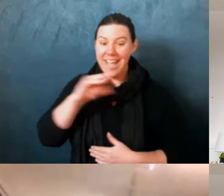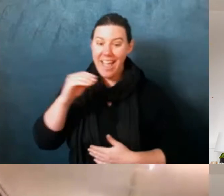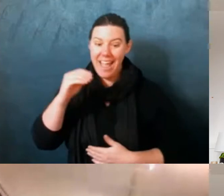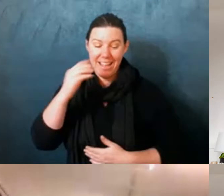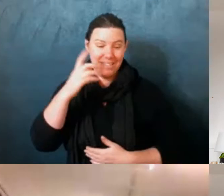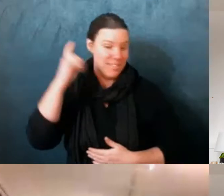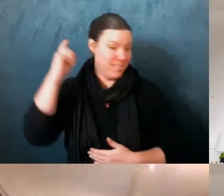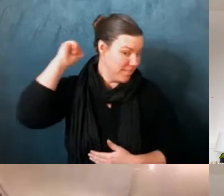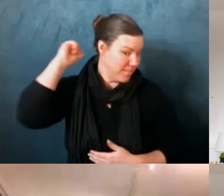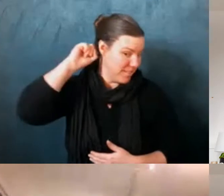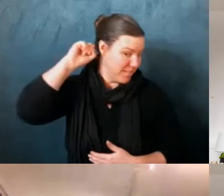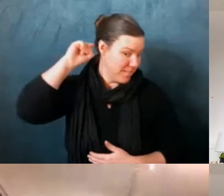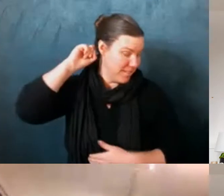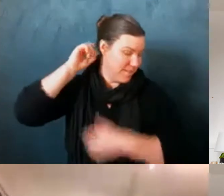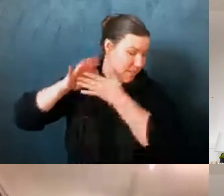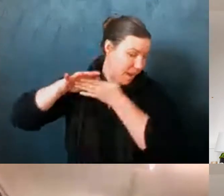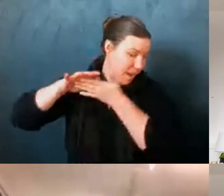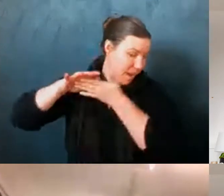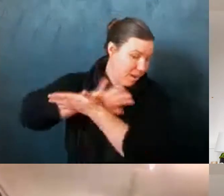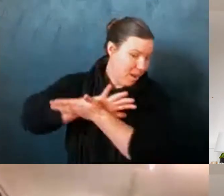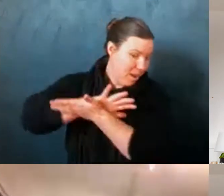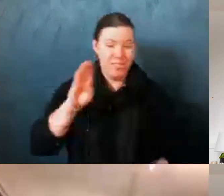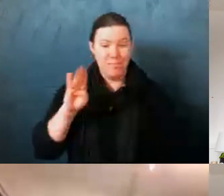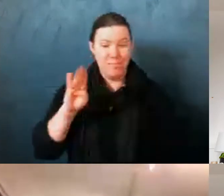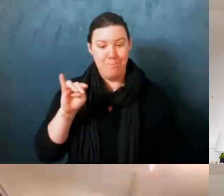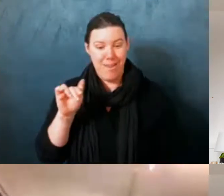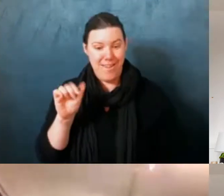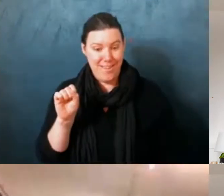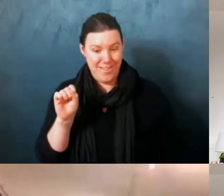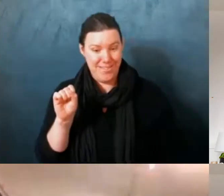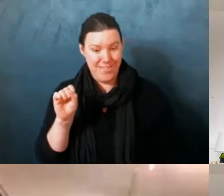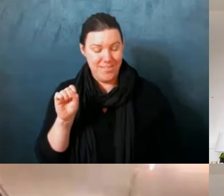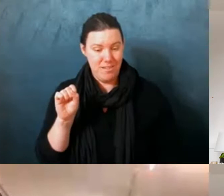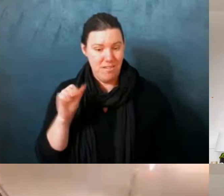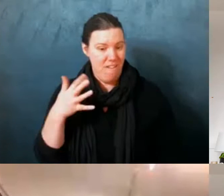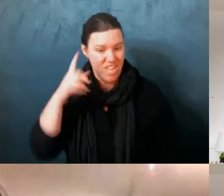that is happening. And I want to kind of piggyback